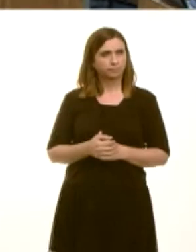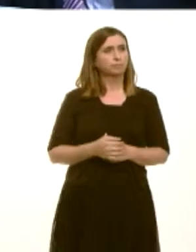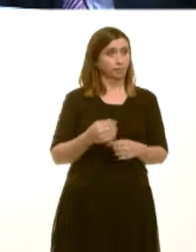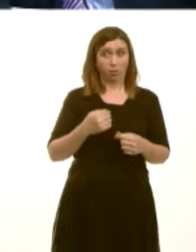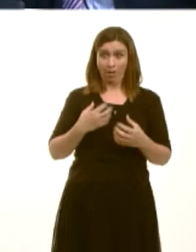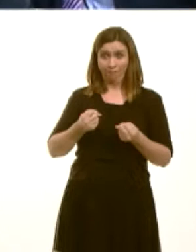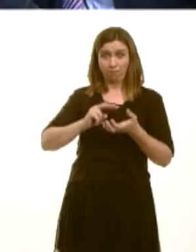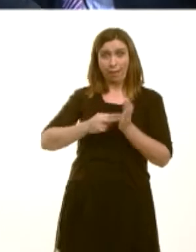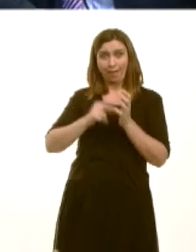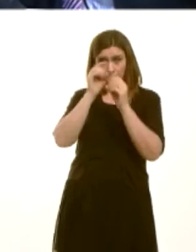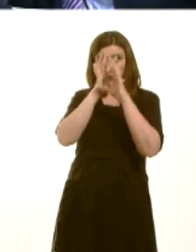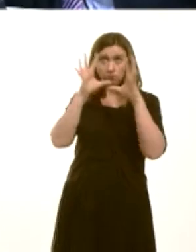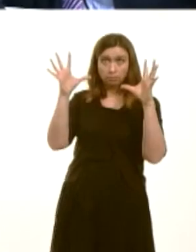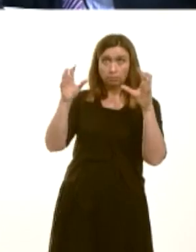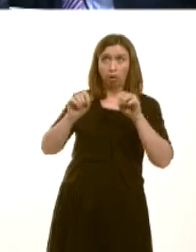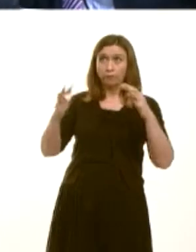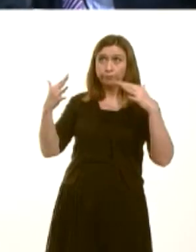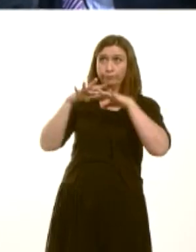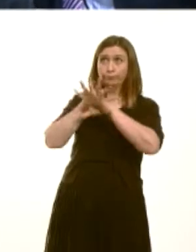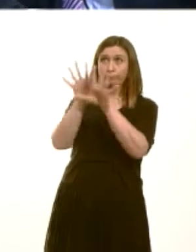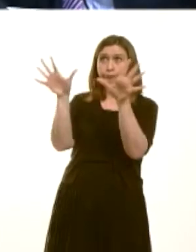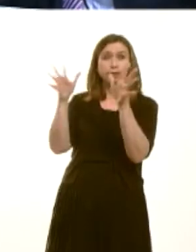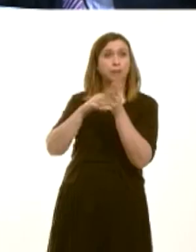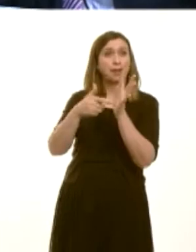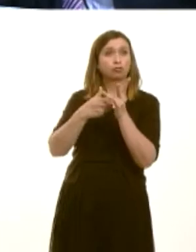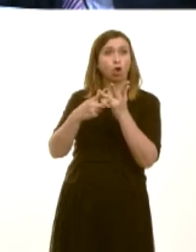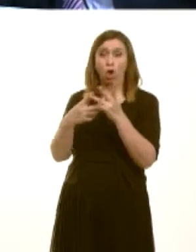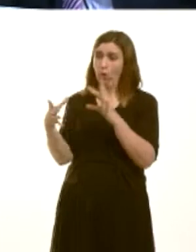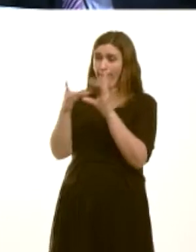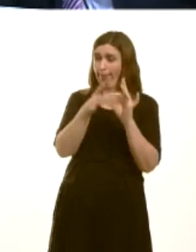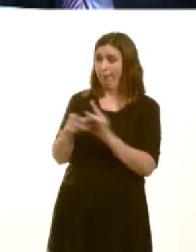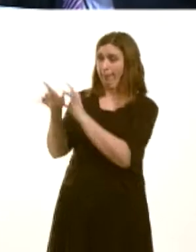for the metro. I have to say that Iím slightly taken aback by the fact that here we have